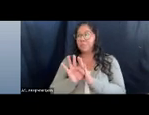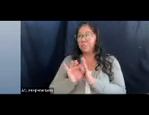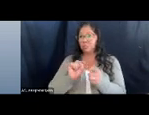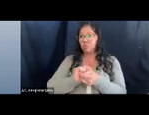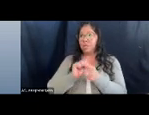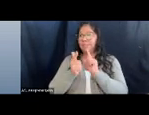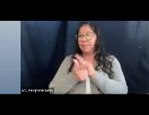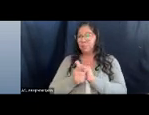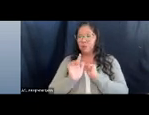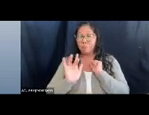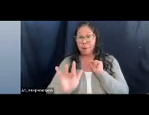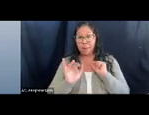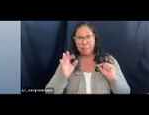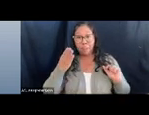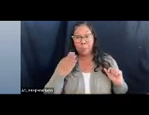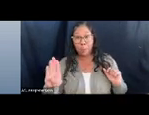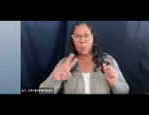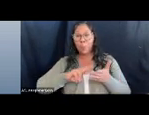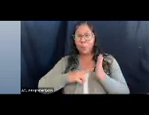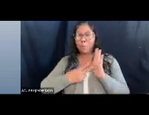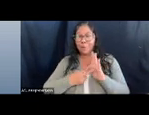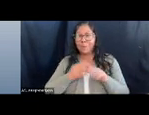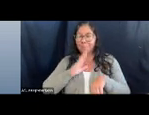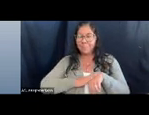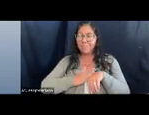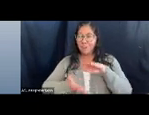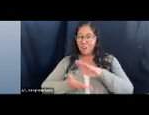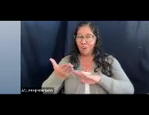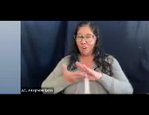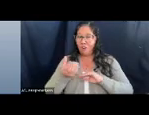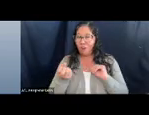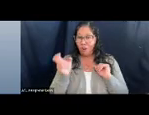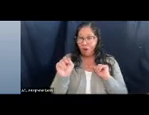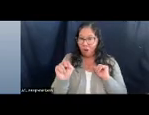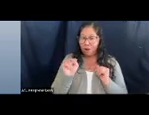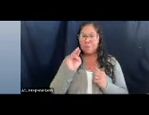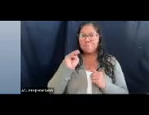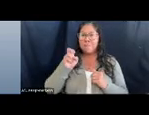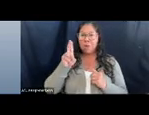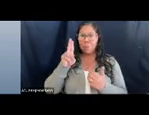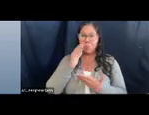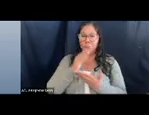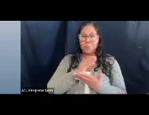If it's turned blue, then it's active. On the menu, choose my captions where you'll select